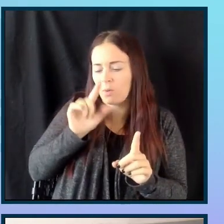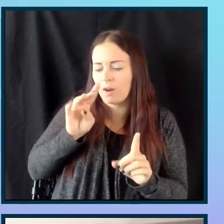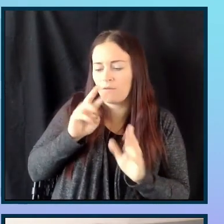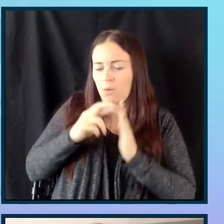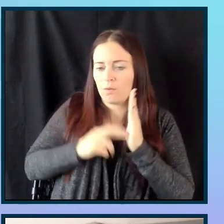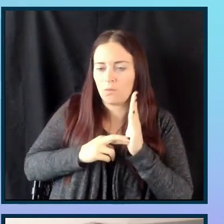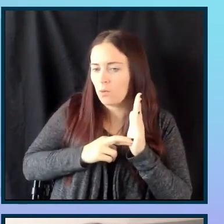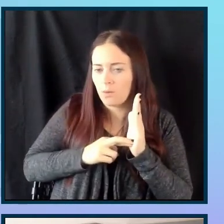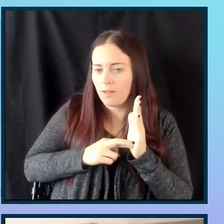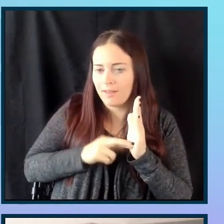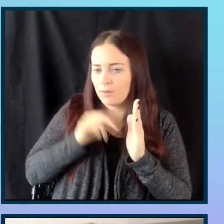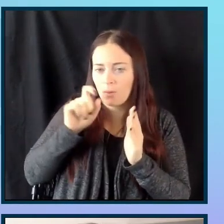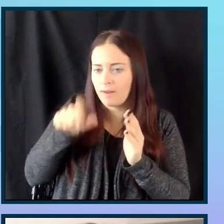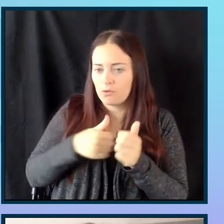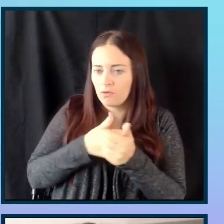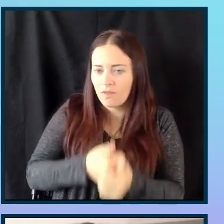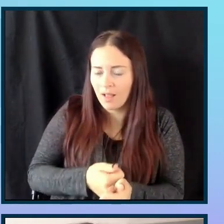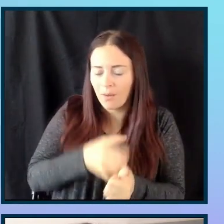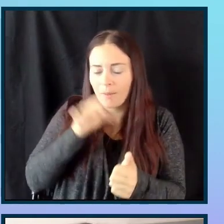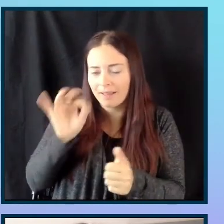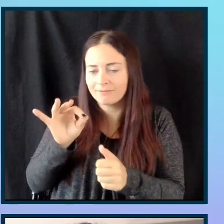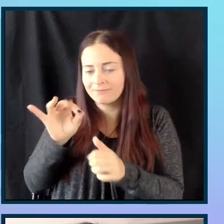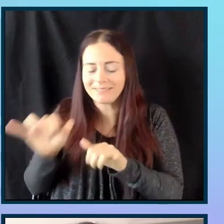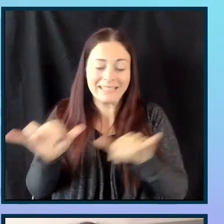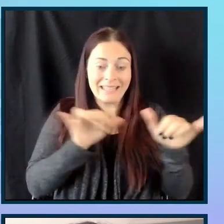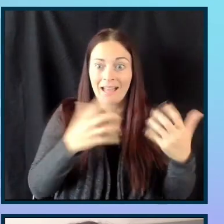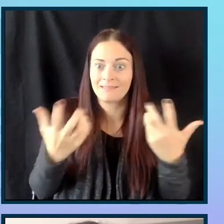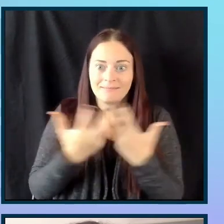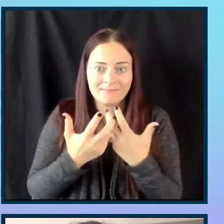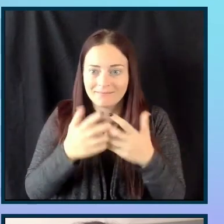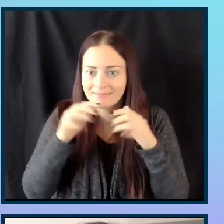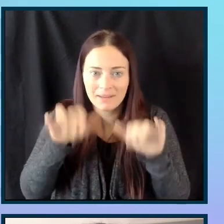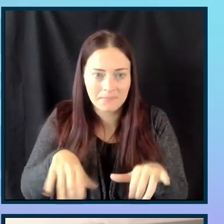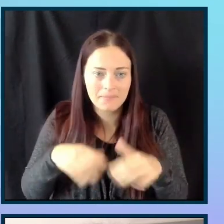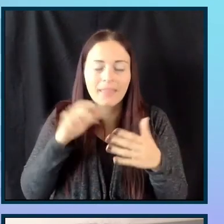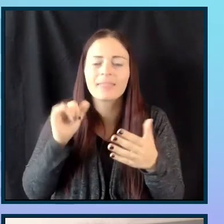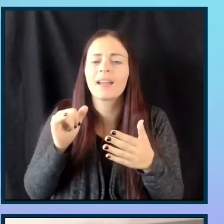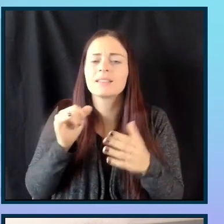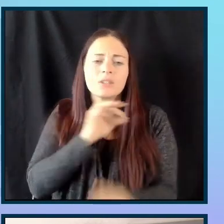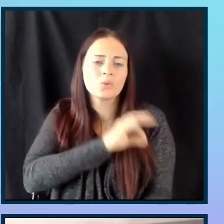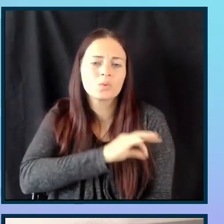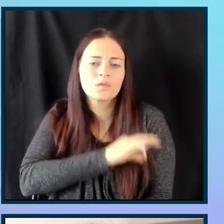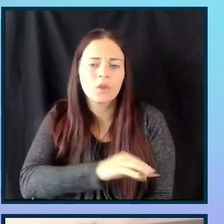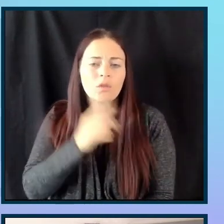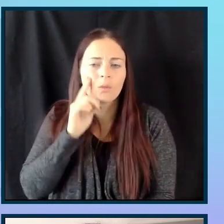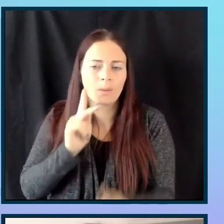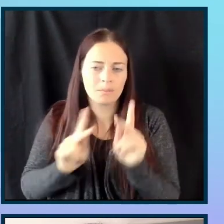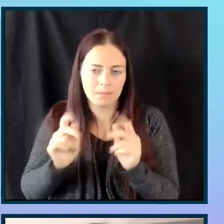This is again, particularly useful for people with mobility impairment,